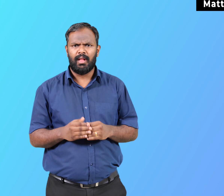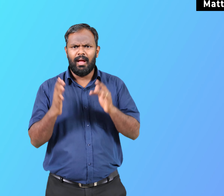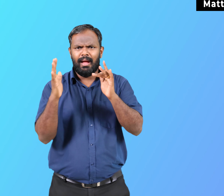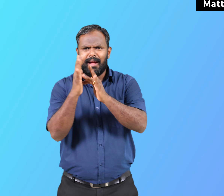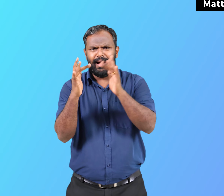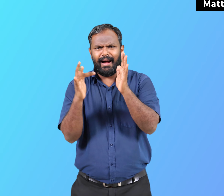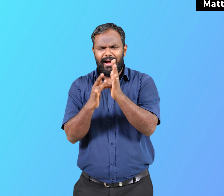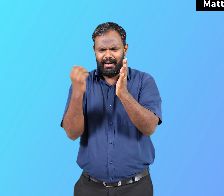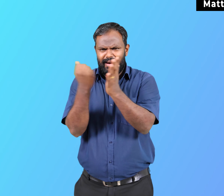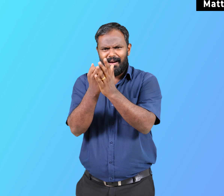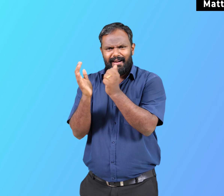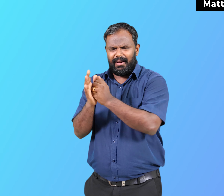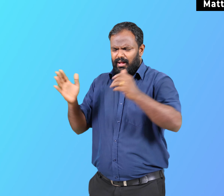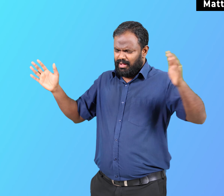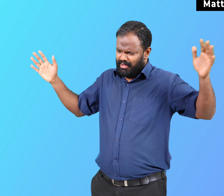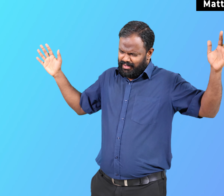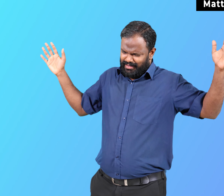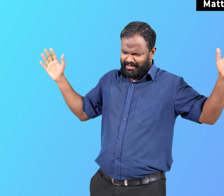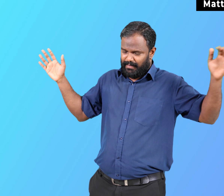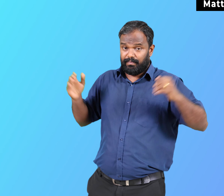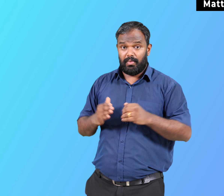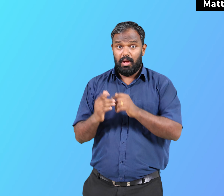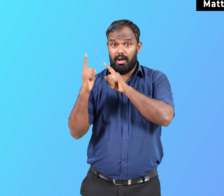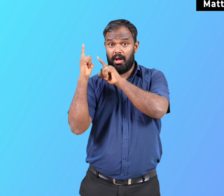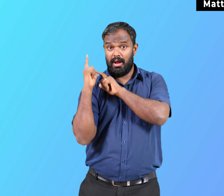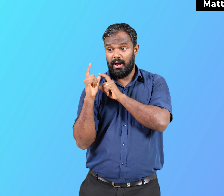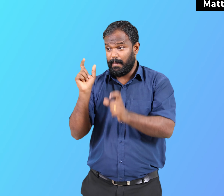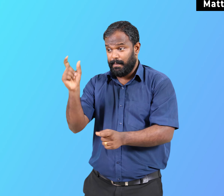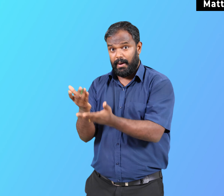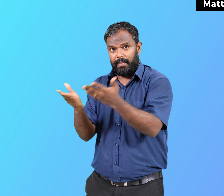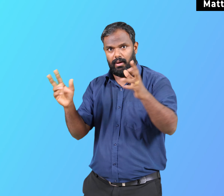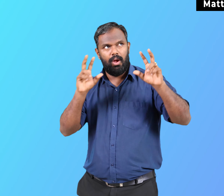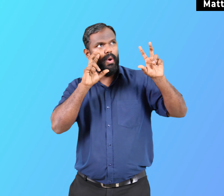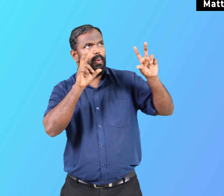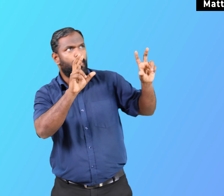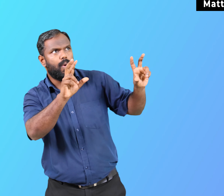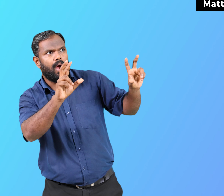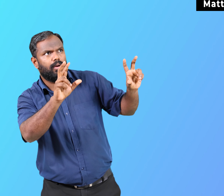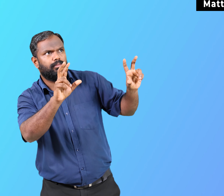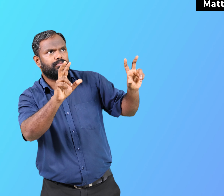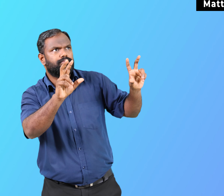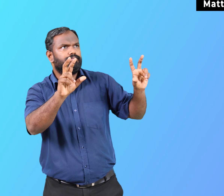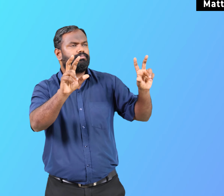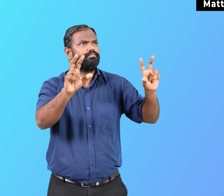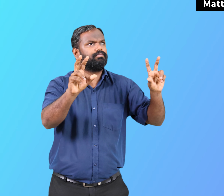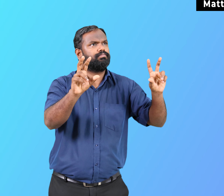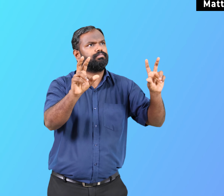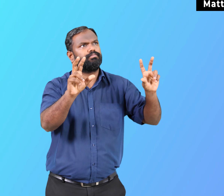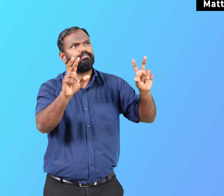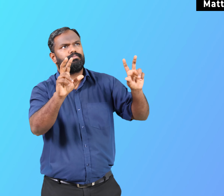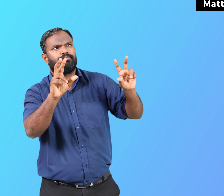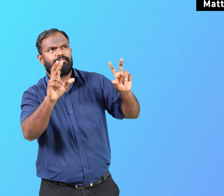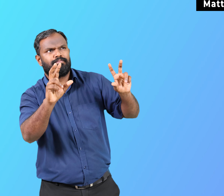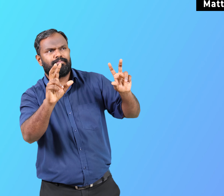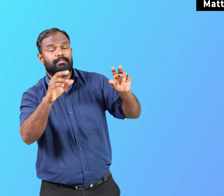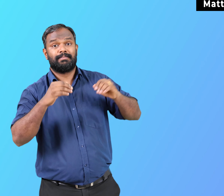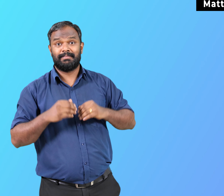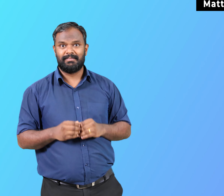The soldiers stayed there to guard him.